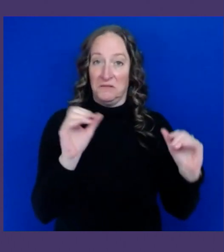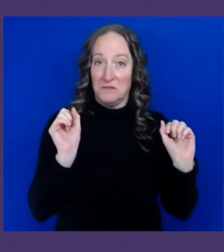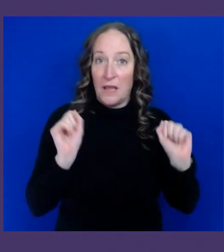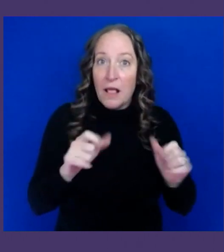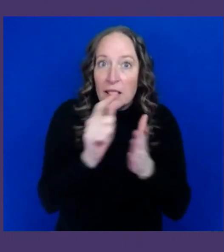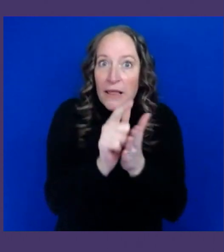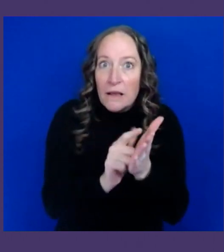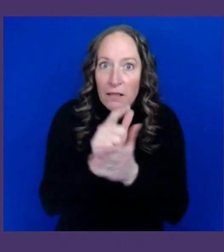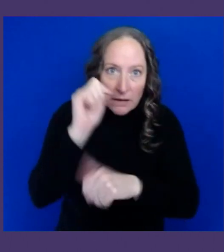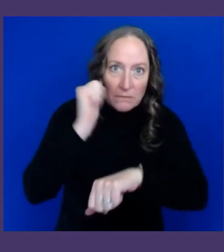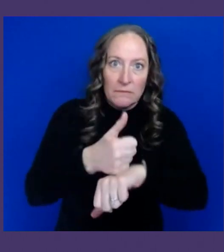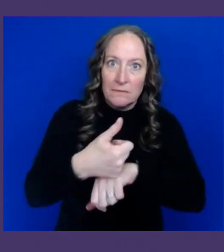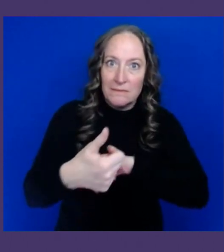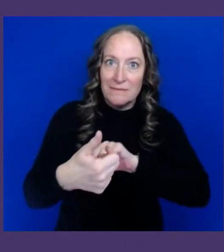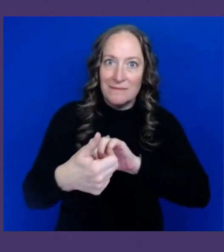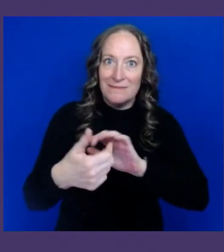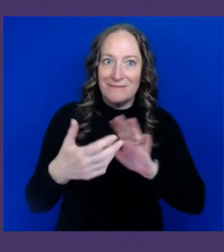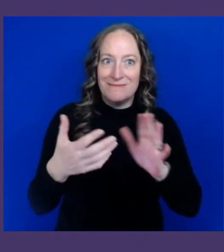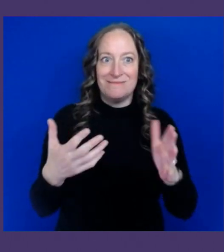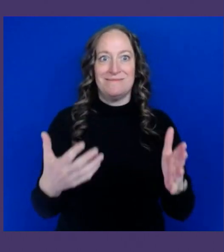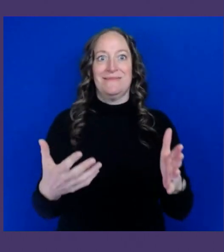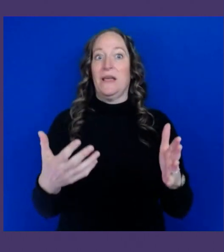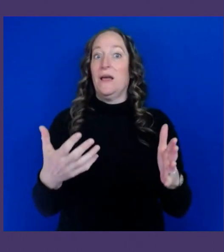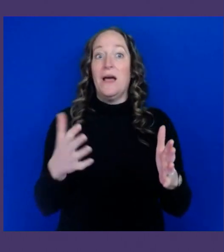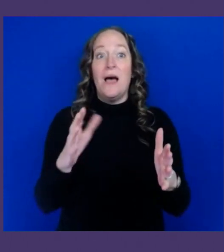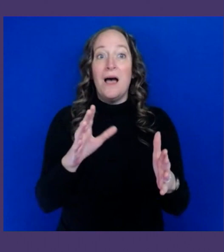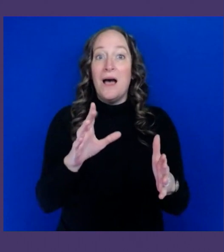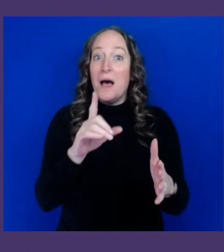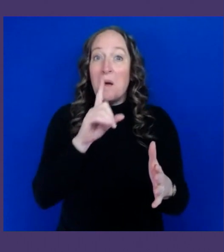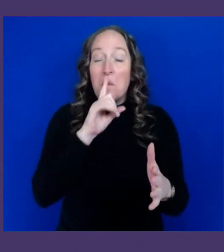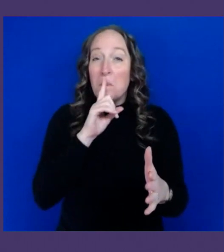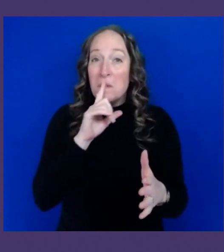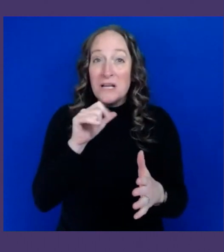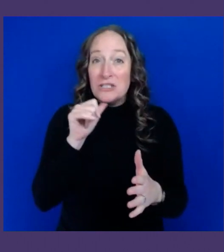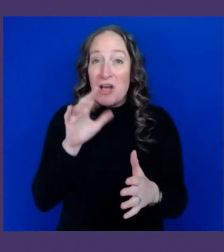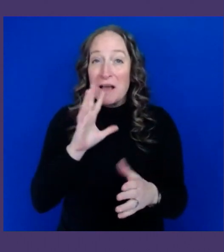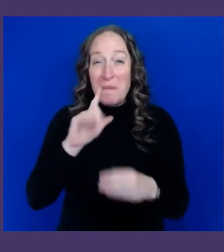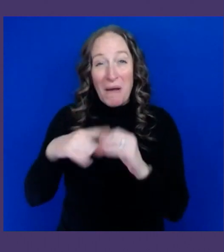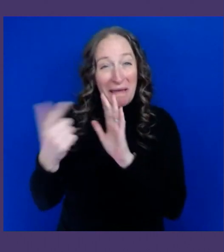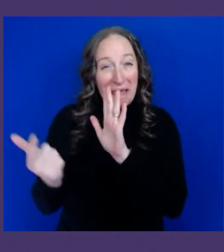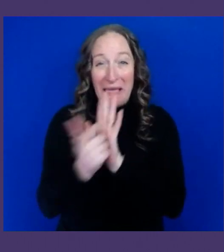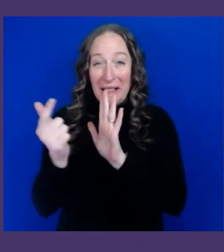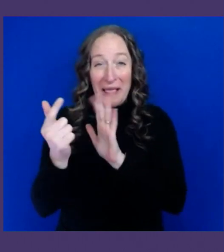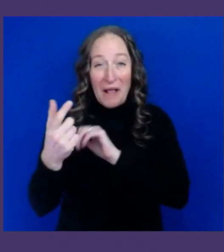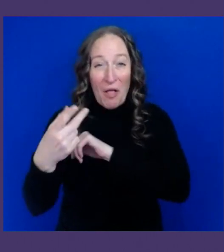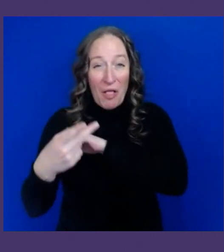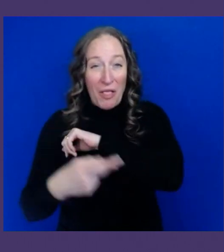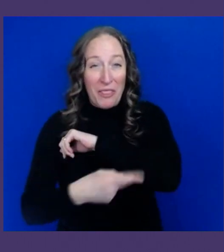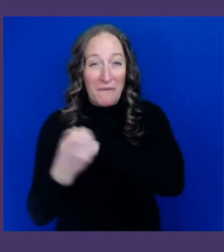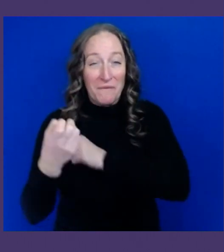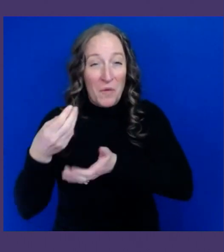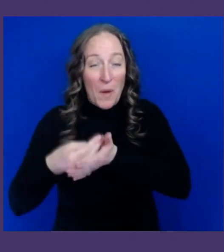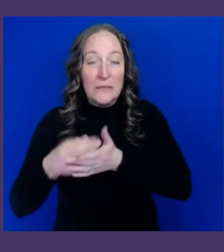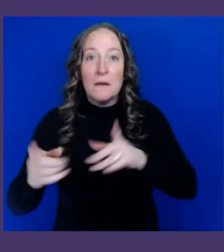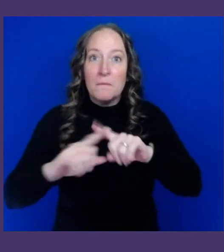We're not talking about illegal wage theft. We're talking about legal, differential discrimination